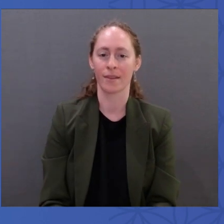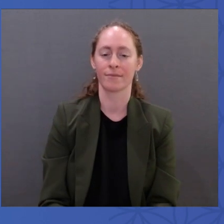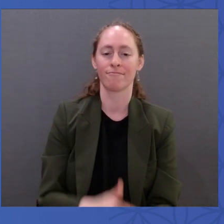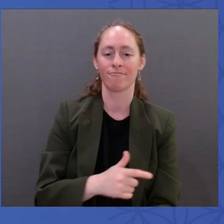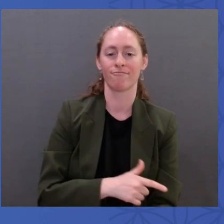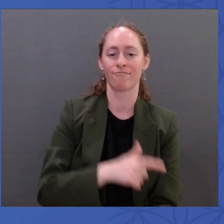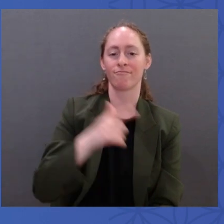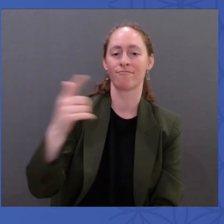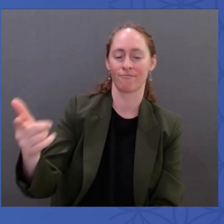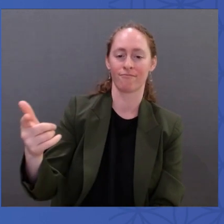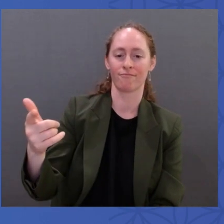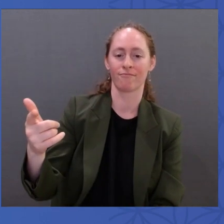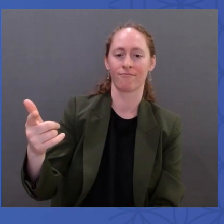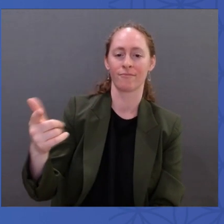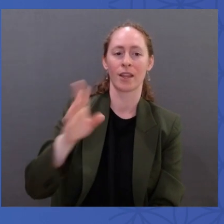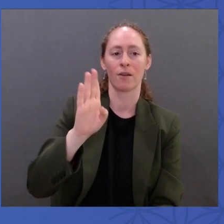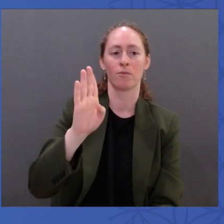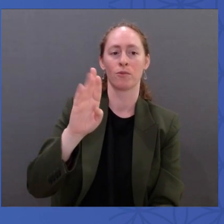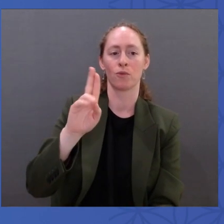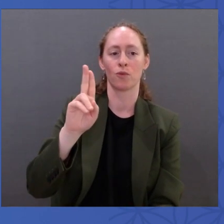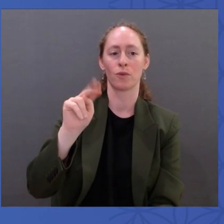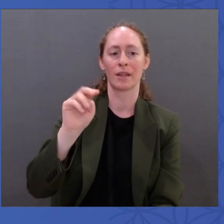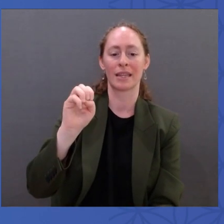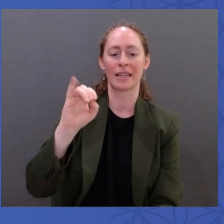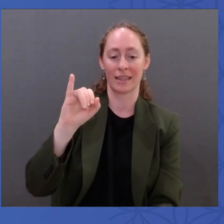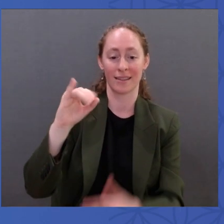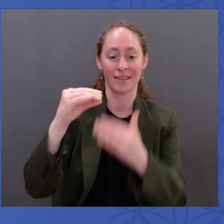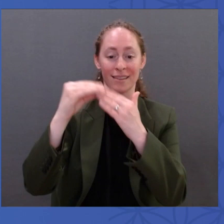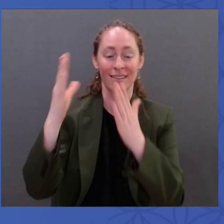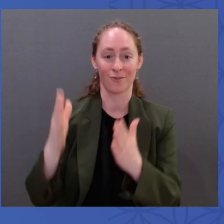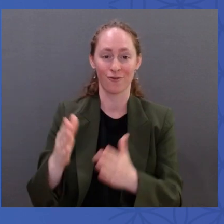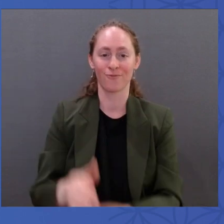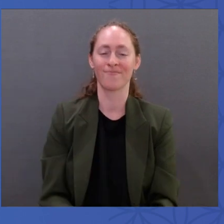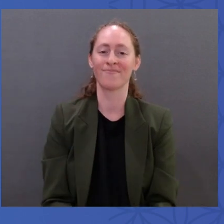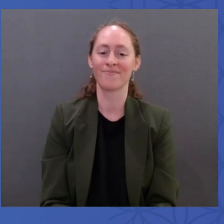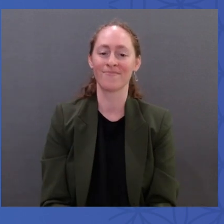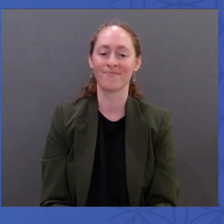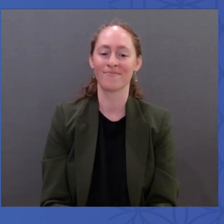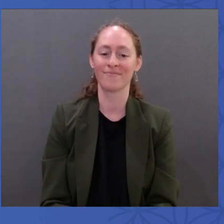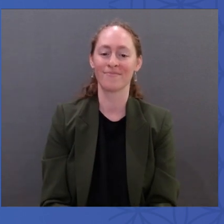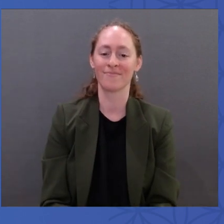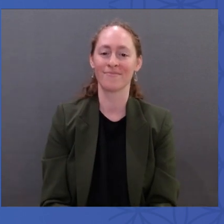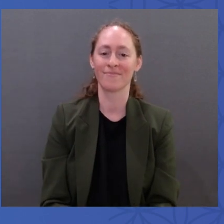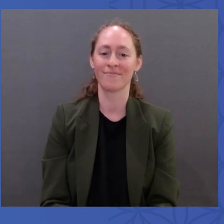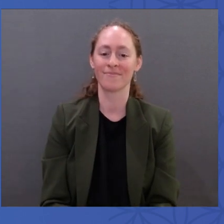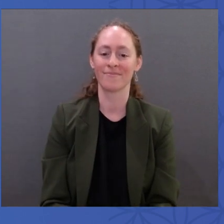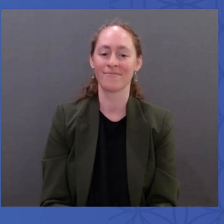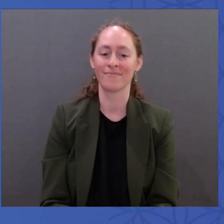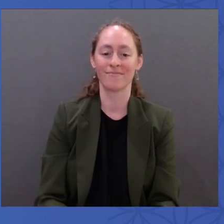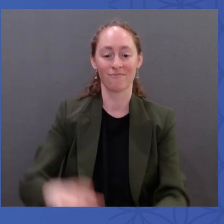Minister Dato Amin: President Biden and Prime Minister Kishida, excellencies. Good afternoon. First of all,